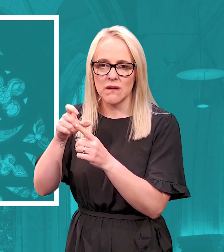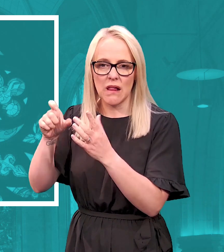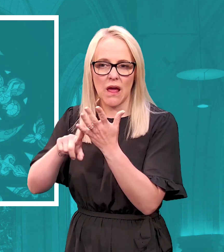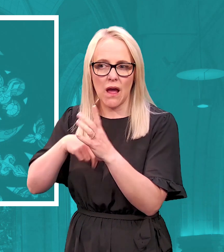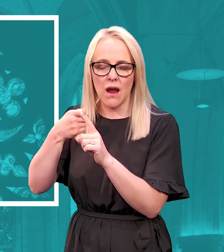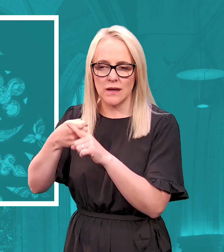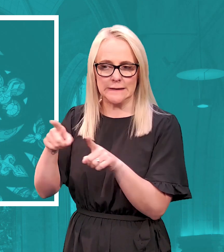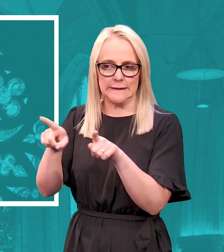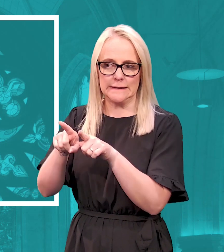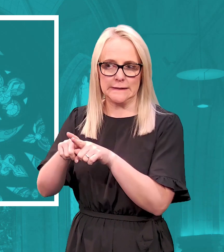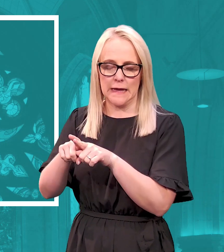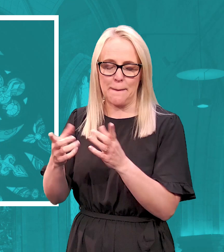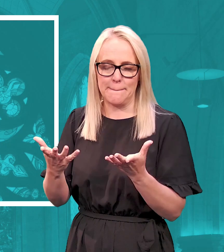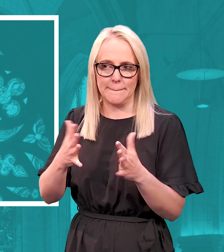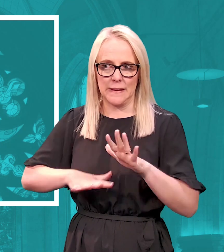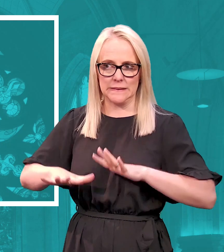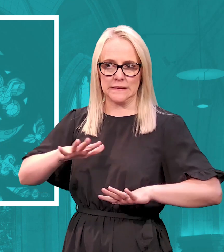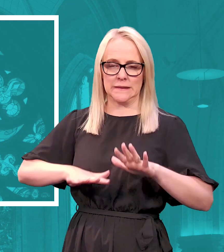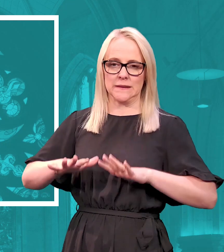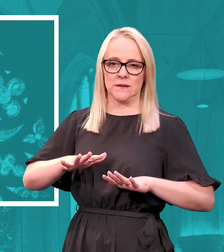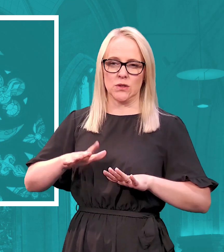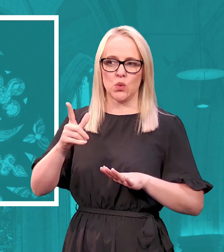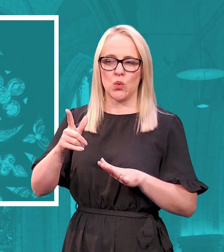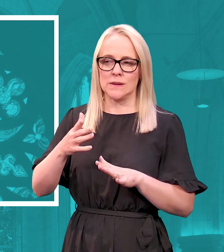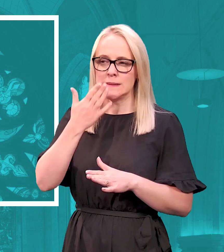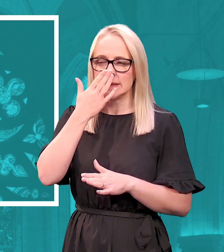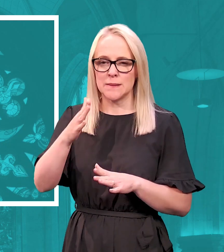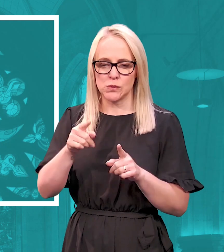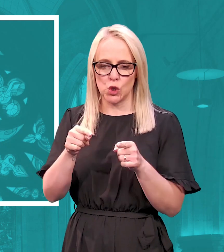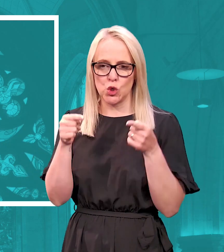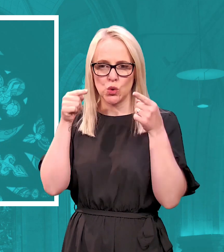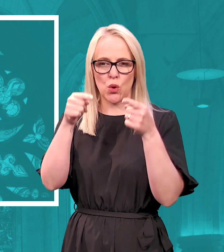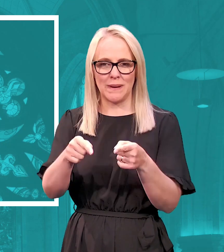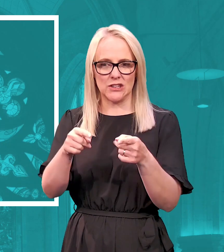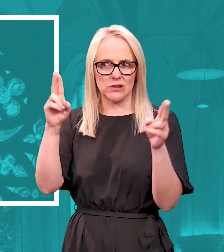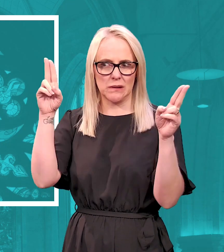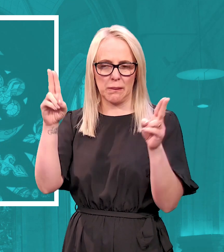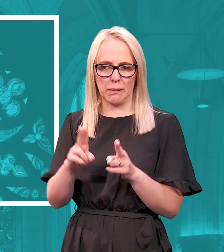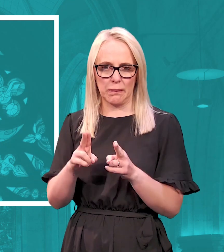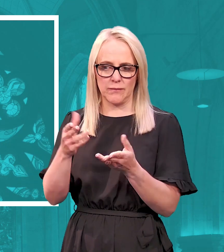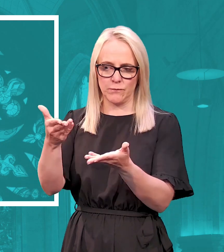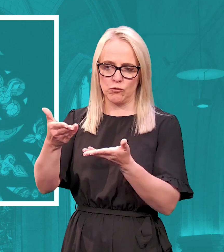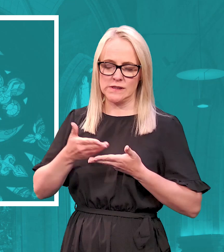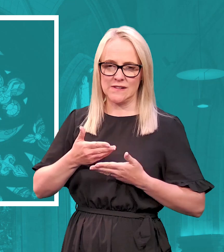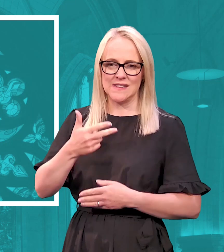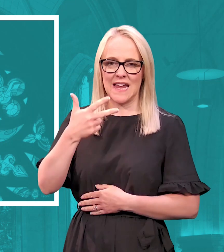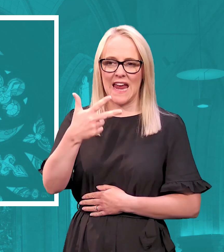This resulted in an overall drop in nominations. This year, we received 82 forms.